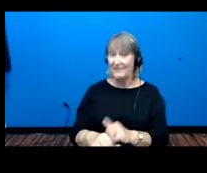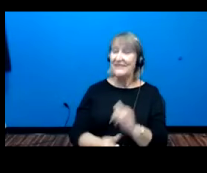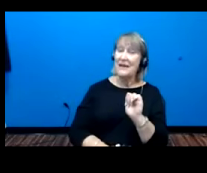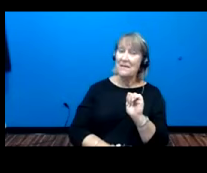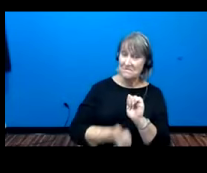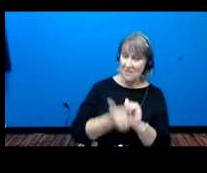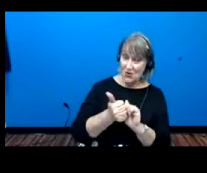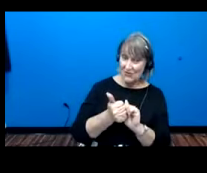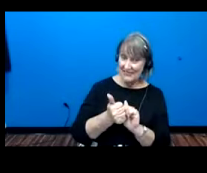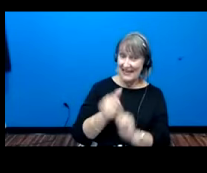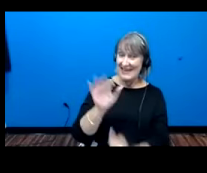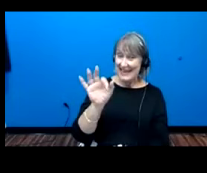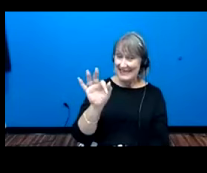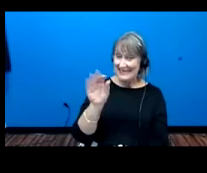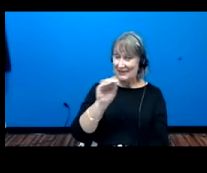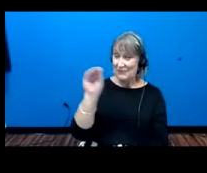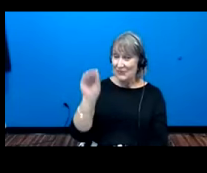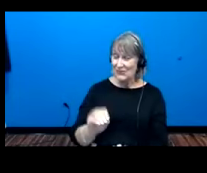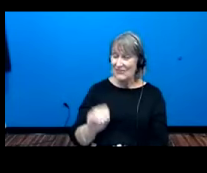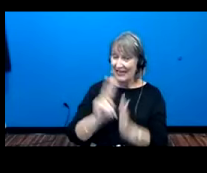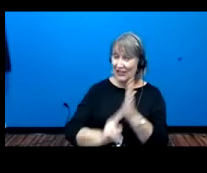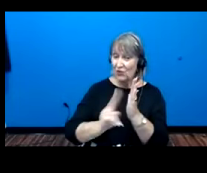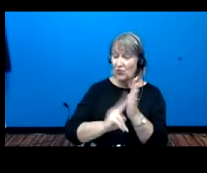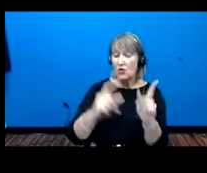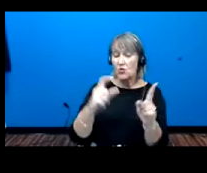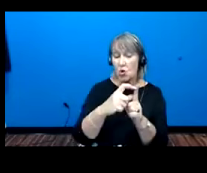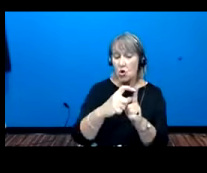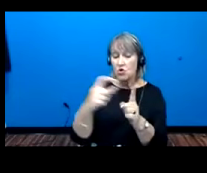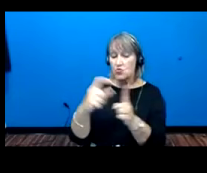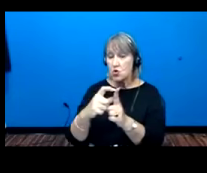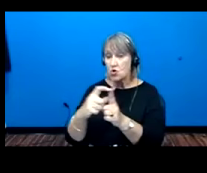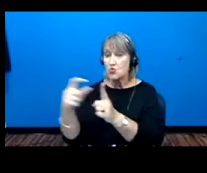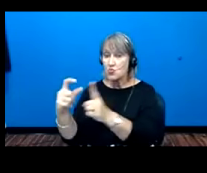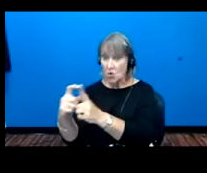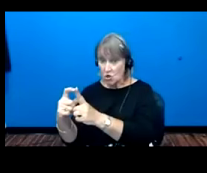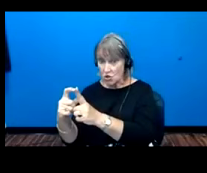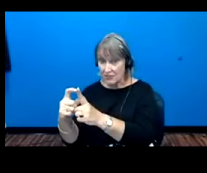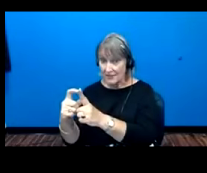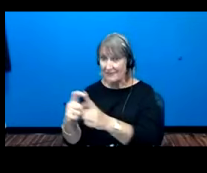19 percent can read words at a third grade level or higher, but not with comprehension.